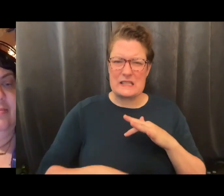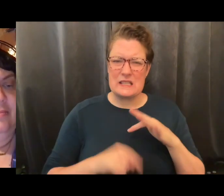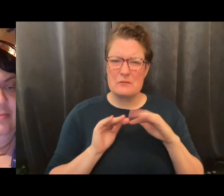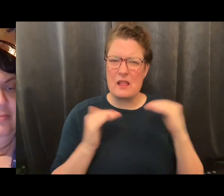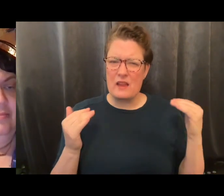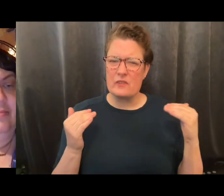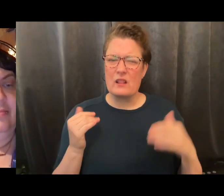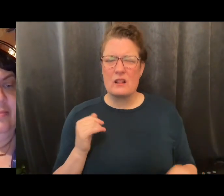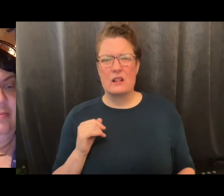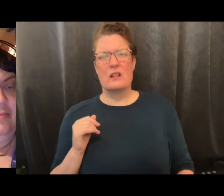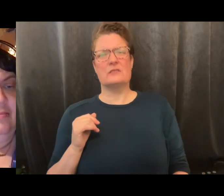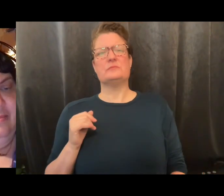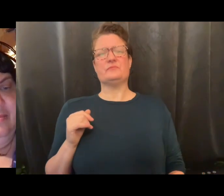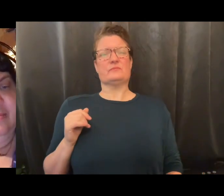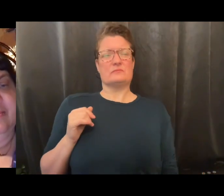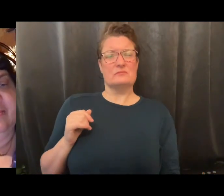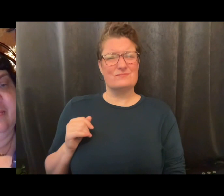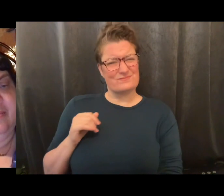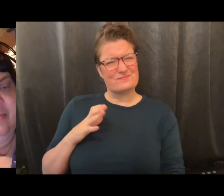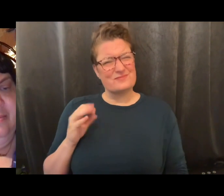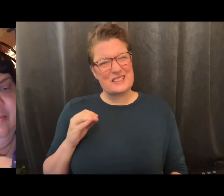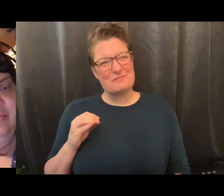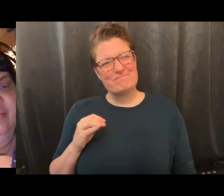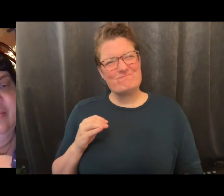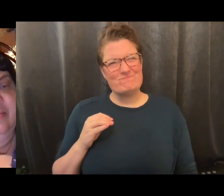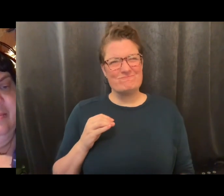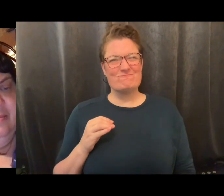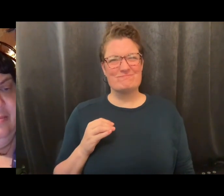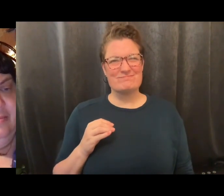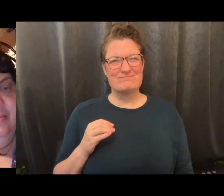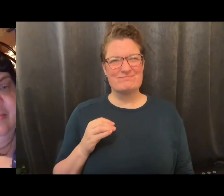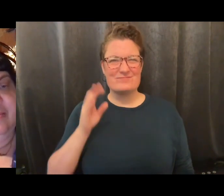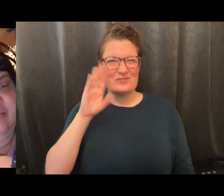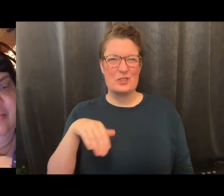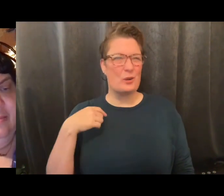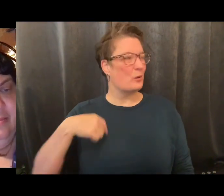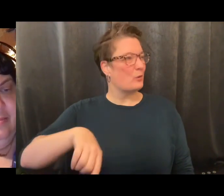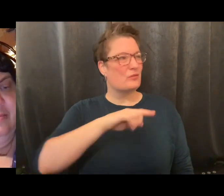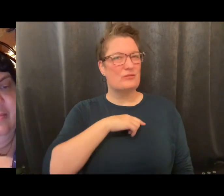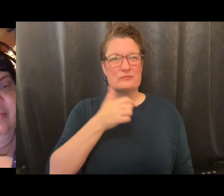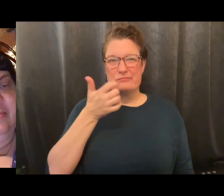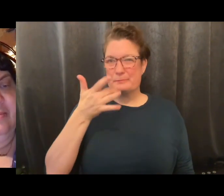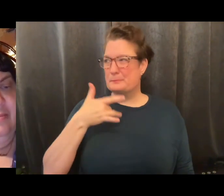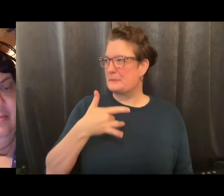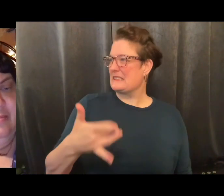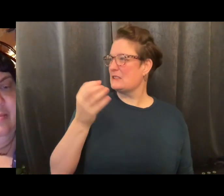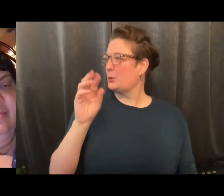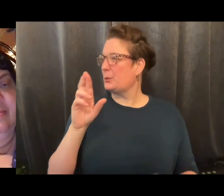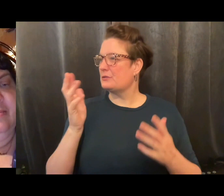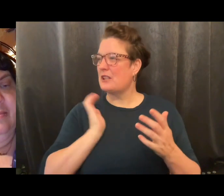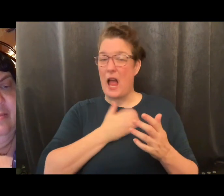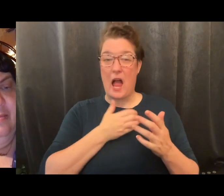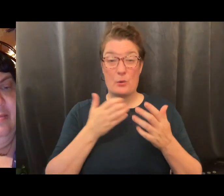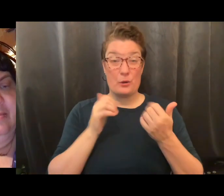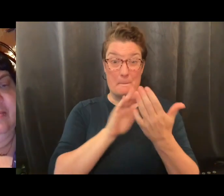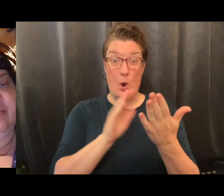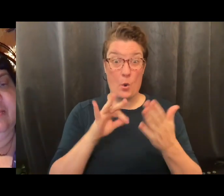know, it's so typical or, or our mode of operating is keep going, keep going,